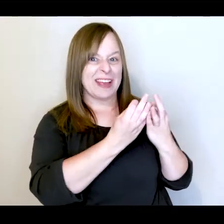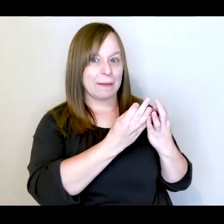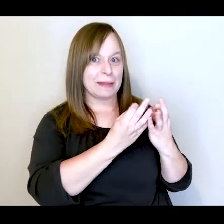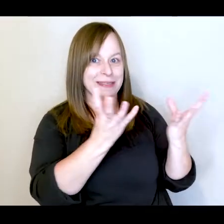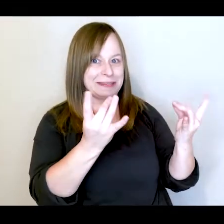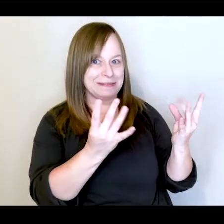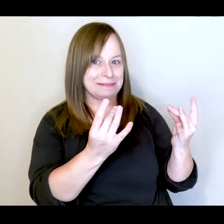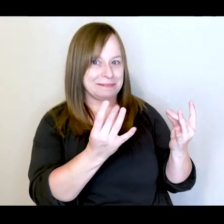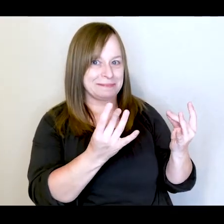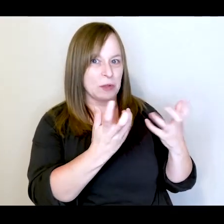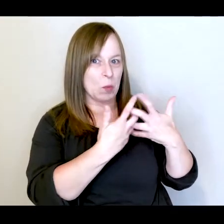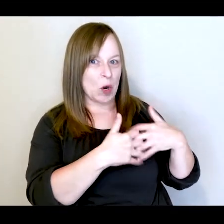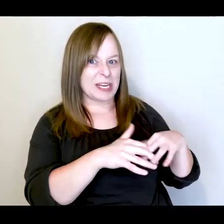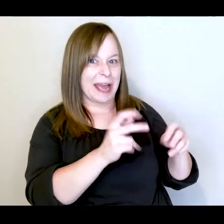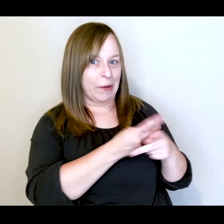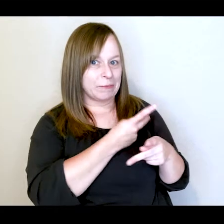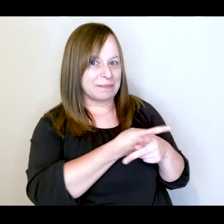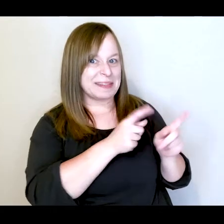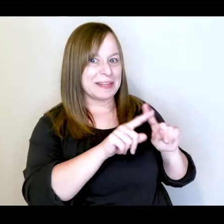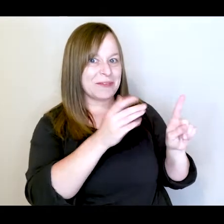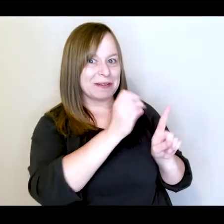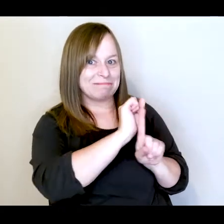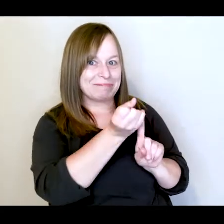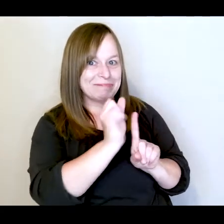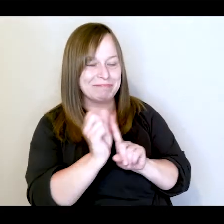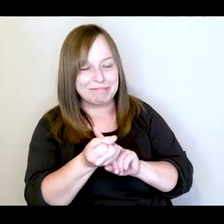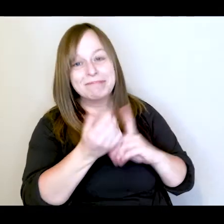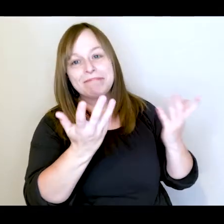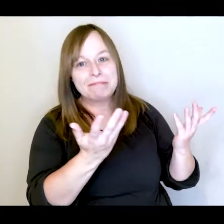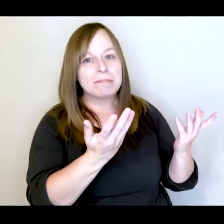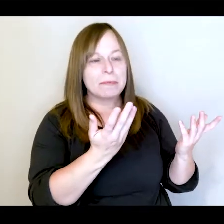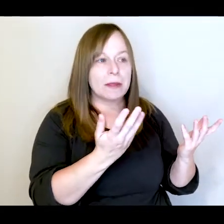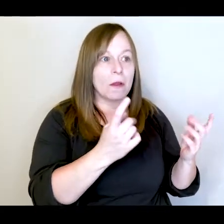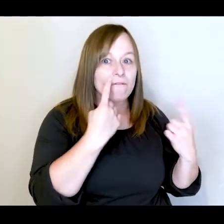family and worked out can mean different things. You know, like we've finally